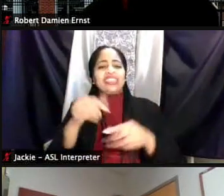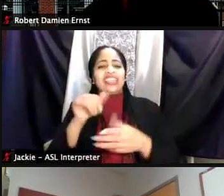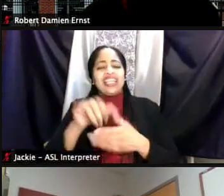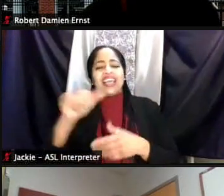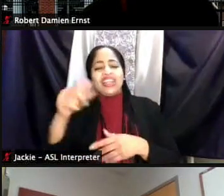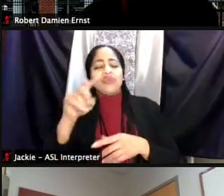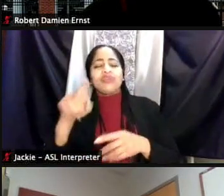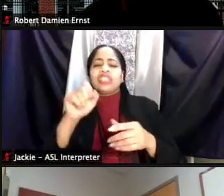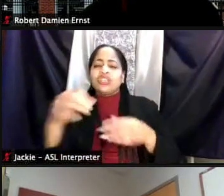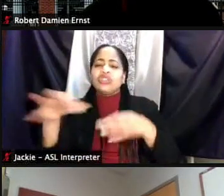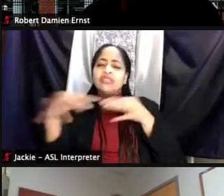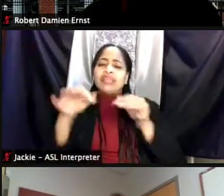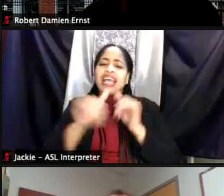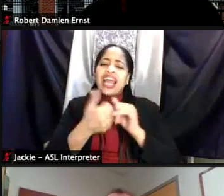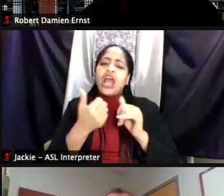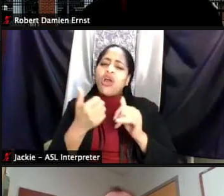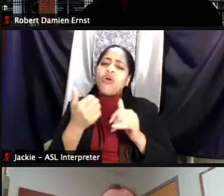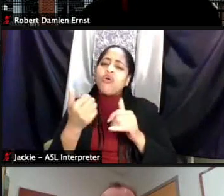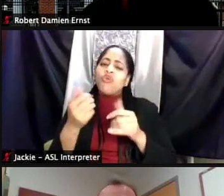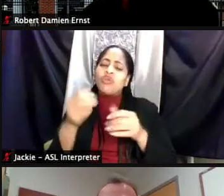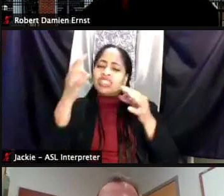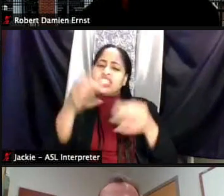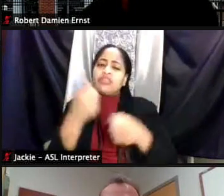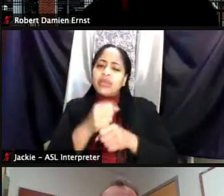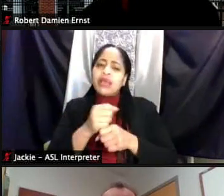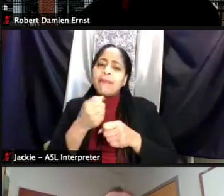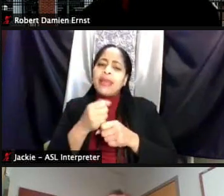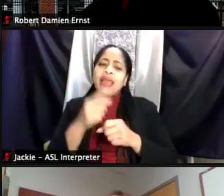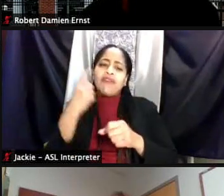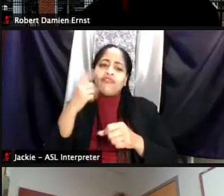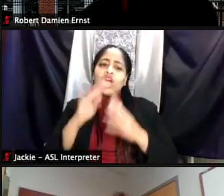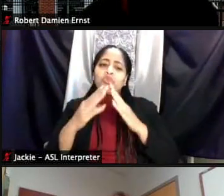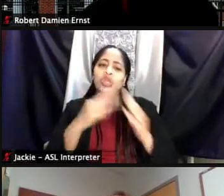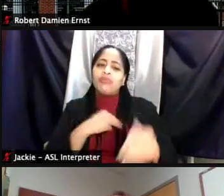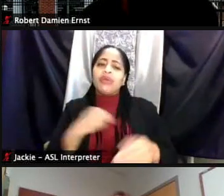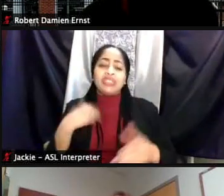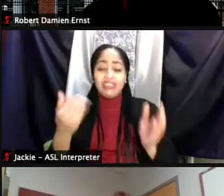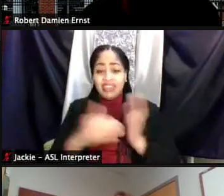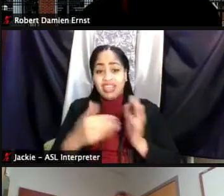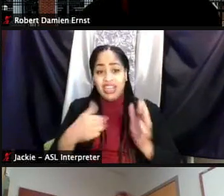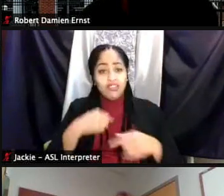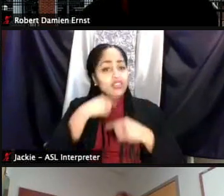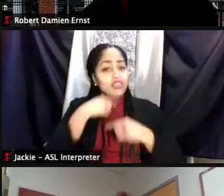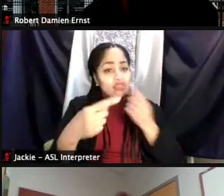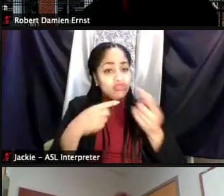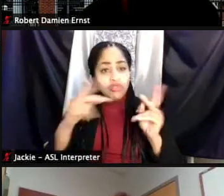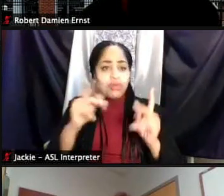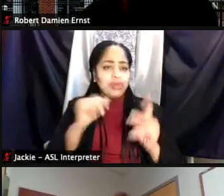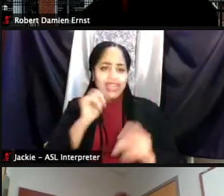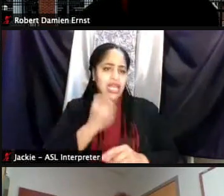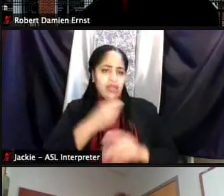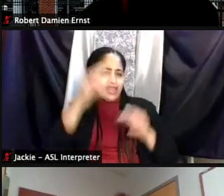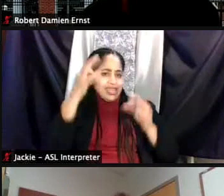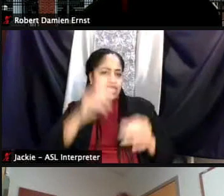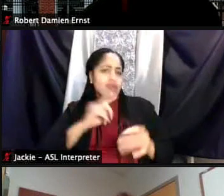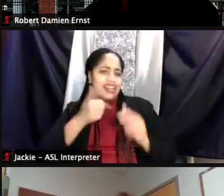are being made about community members? And again, I've emphasized to people that it's not our decision, it's really following the state guidance.